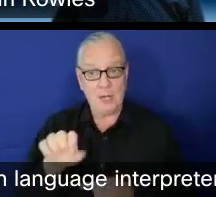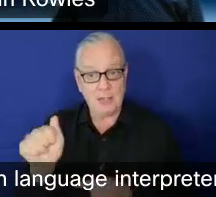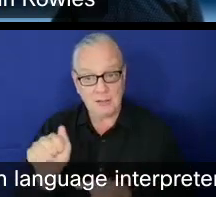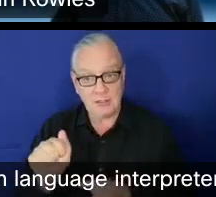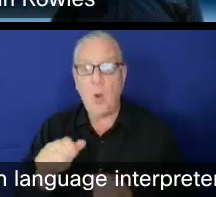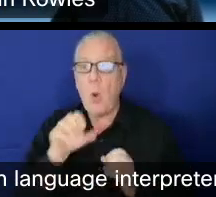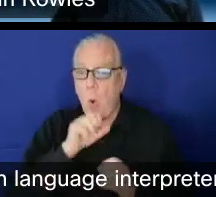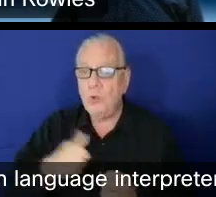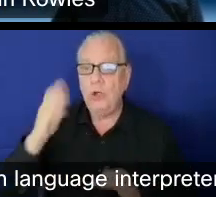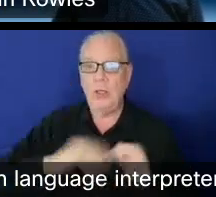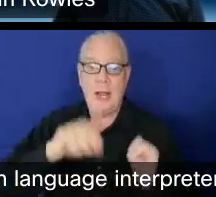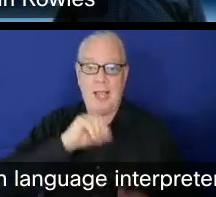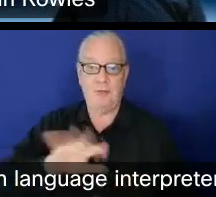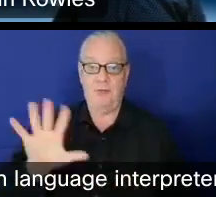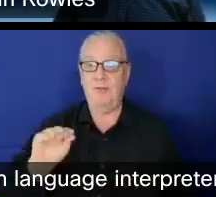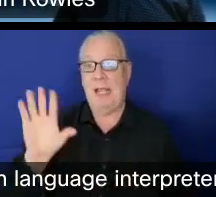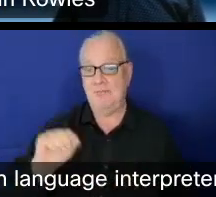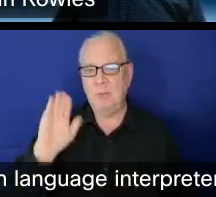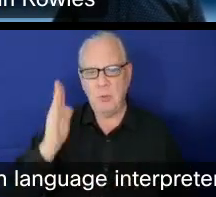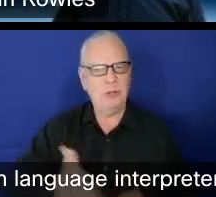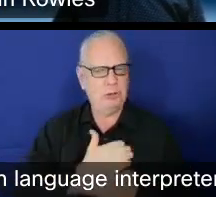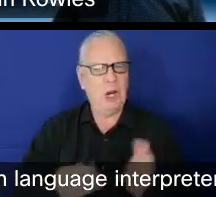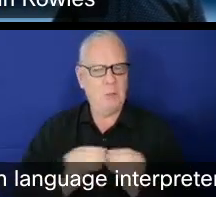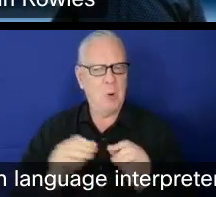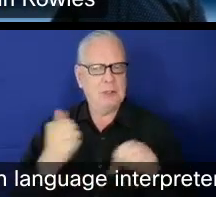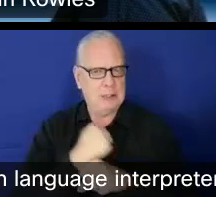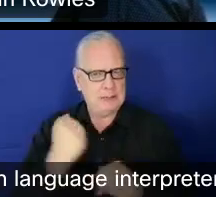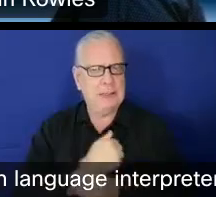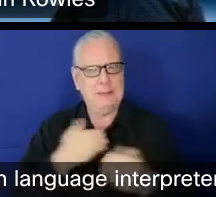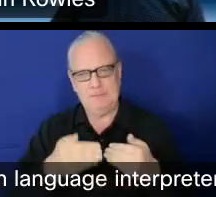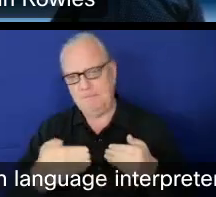learn more about some of these demographics today. Folks aging